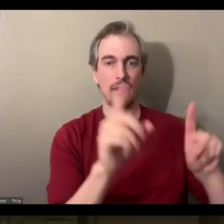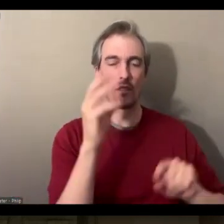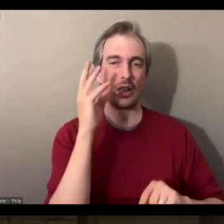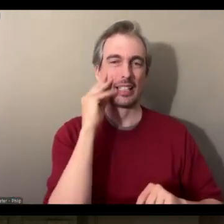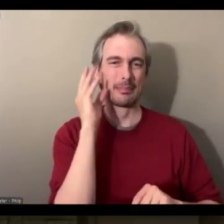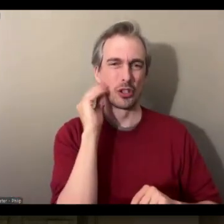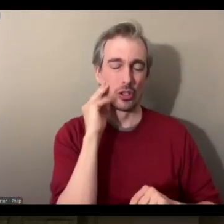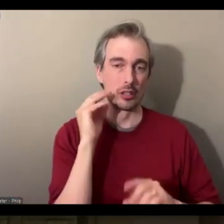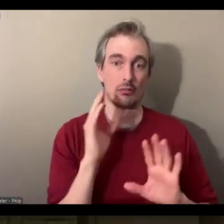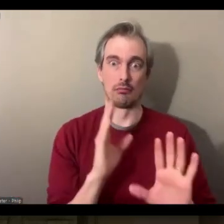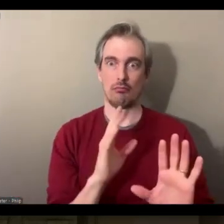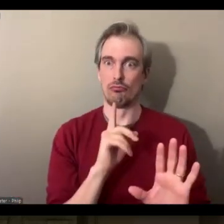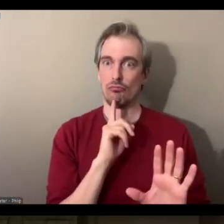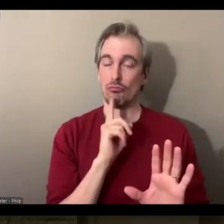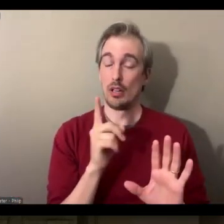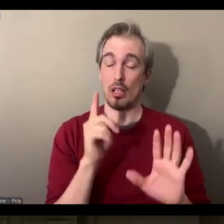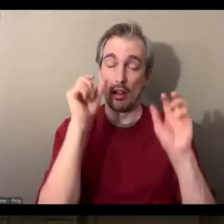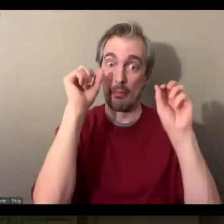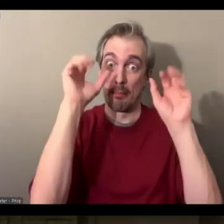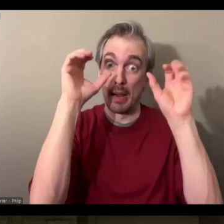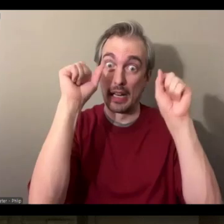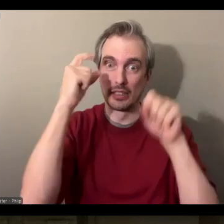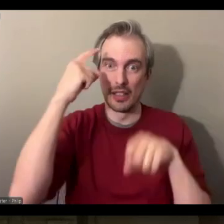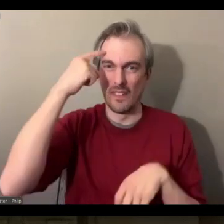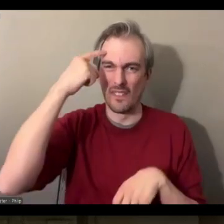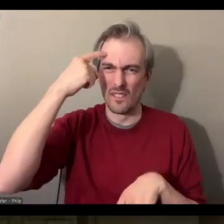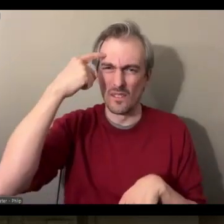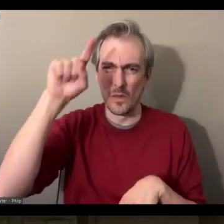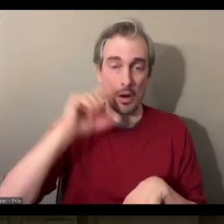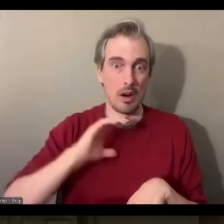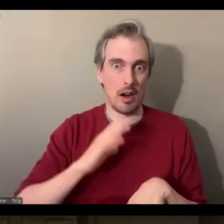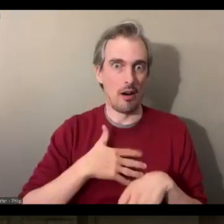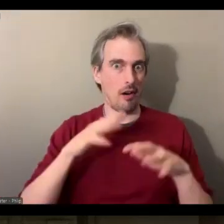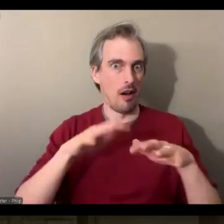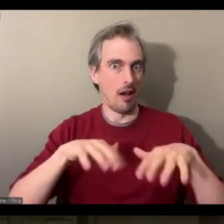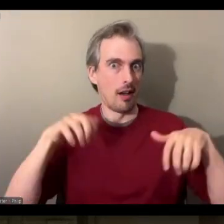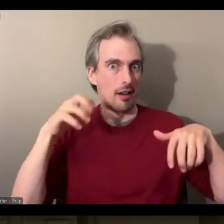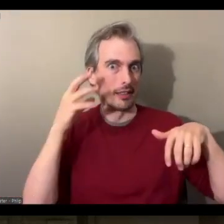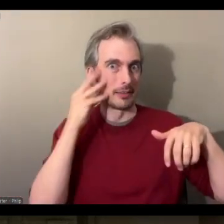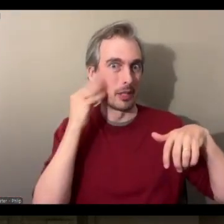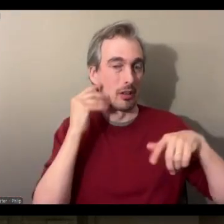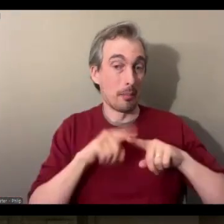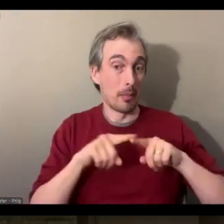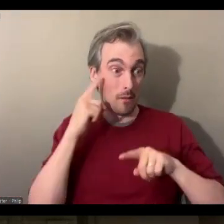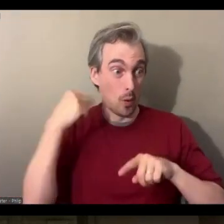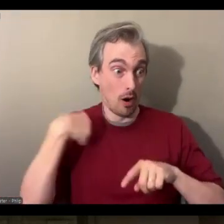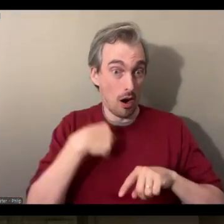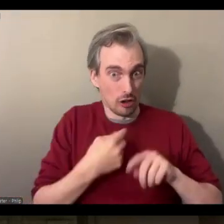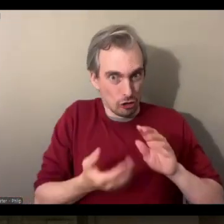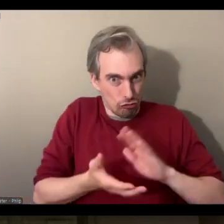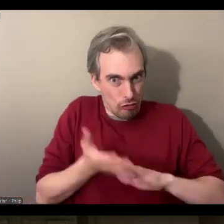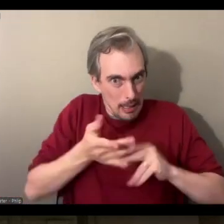for those of us who operate this venue. And while some of that complexity... Most of that complexity